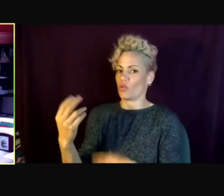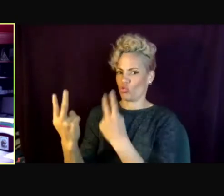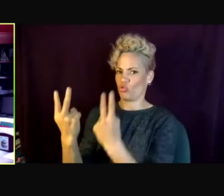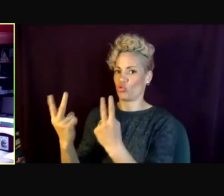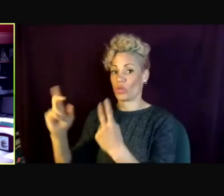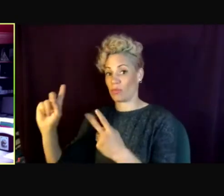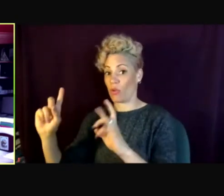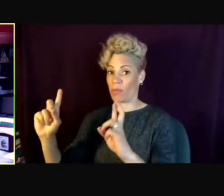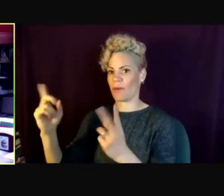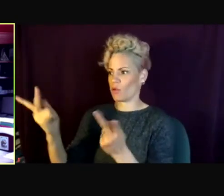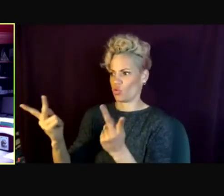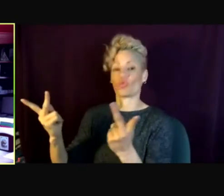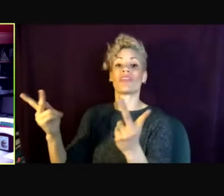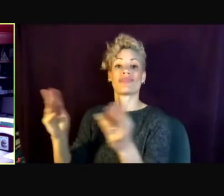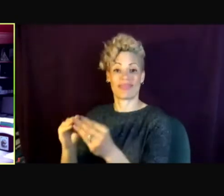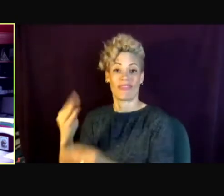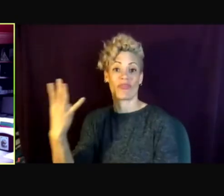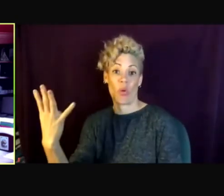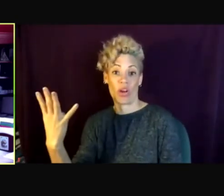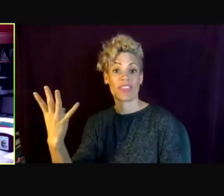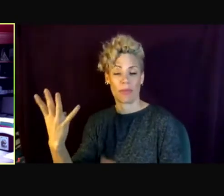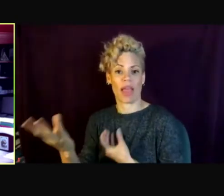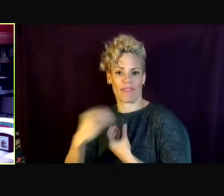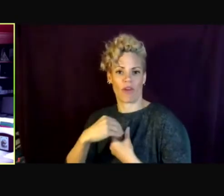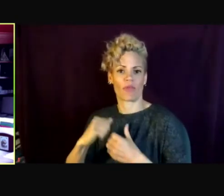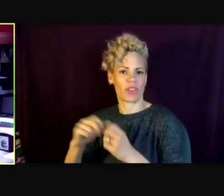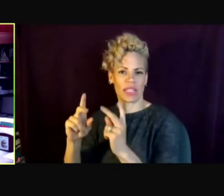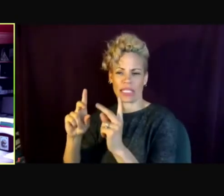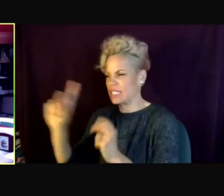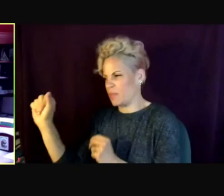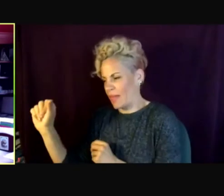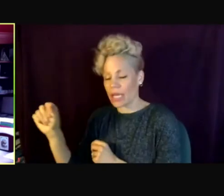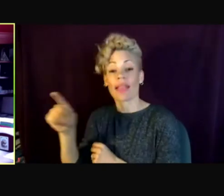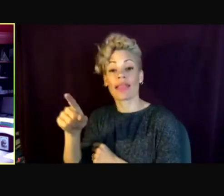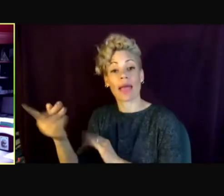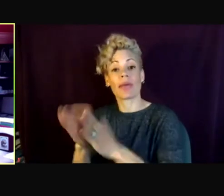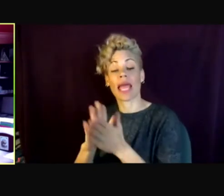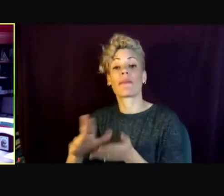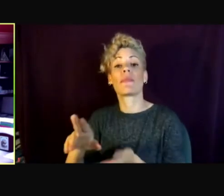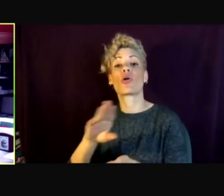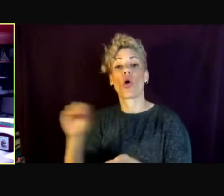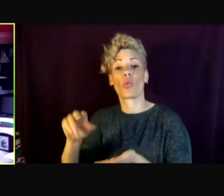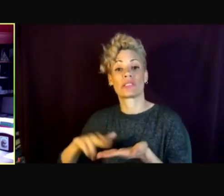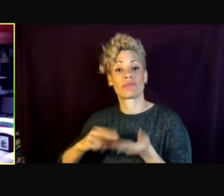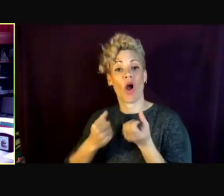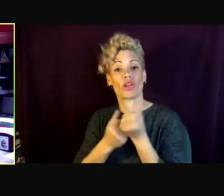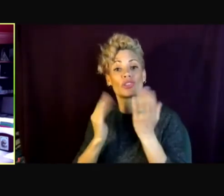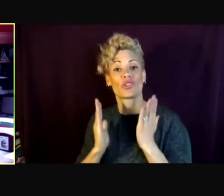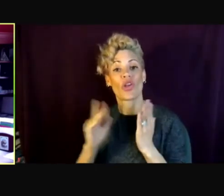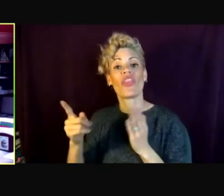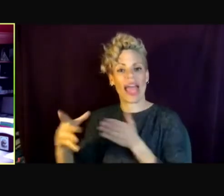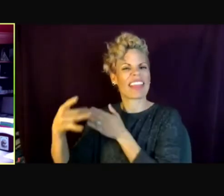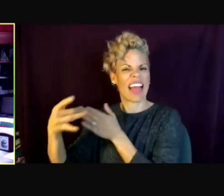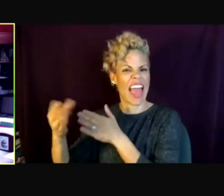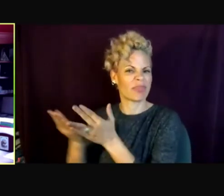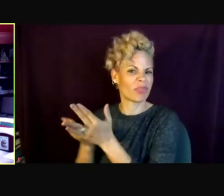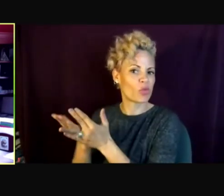all involved in some way with disabilities were the co-sponsors. And they led the effort there and he got through rather easily as I said.